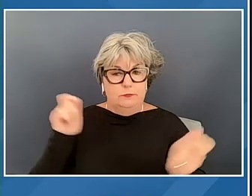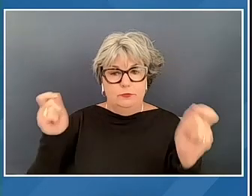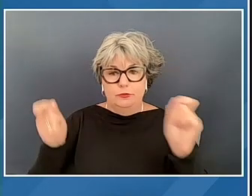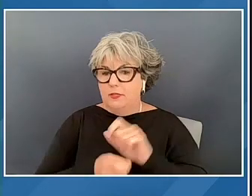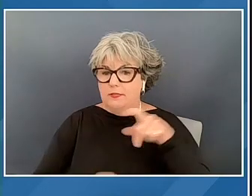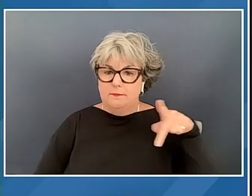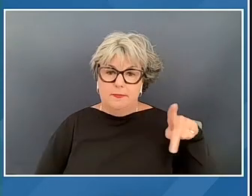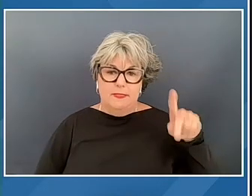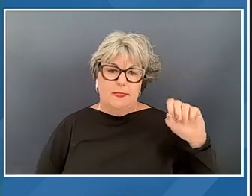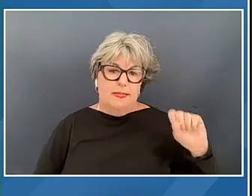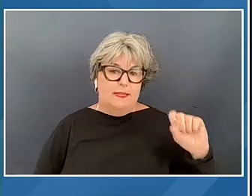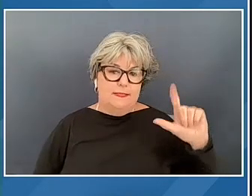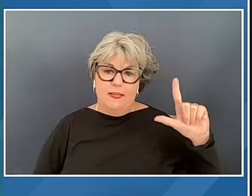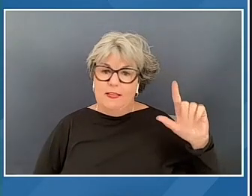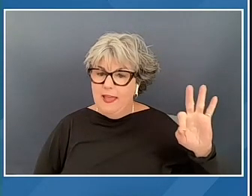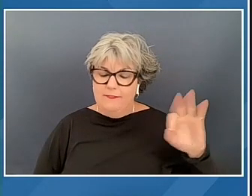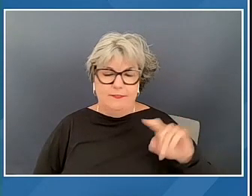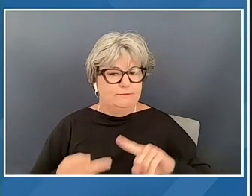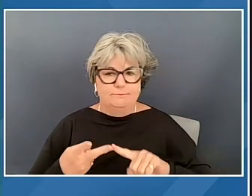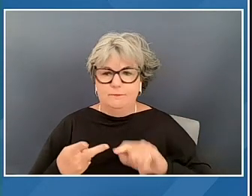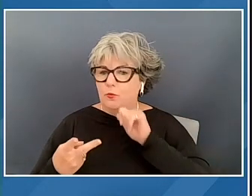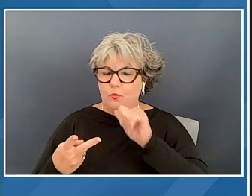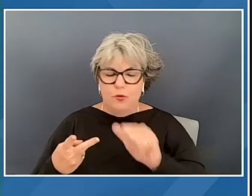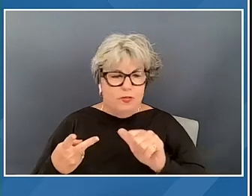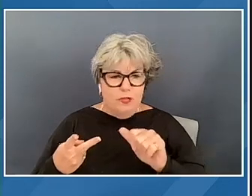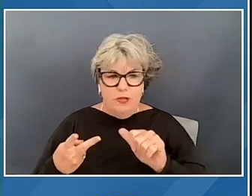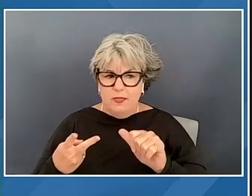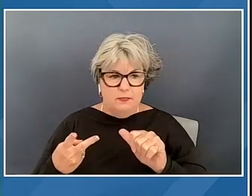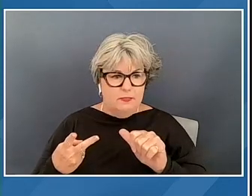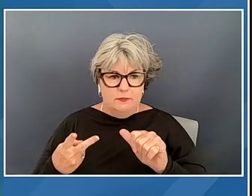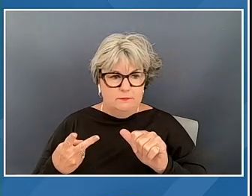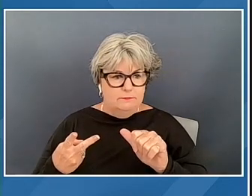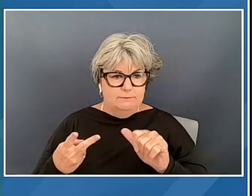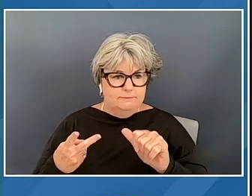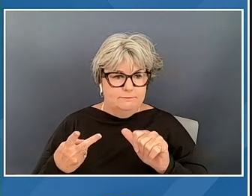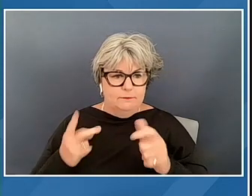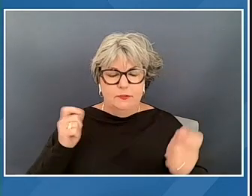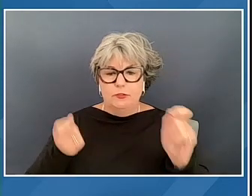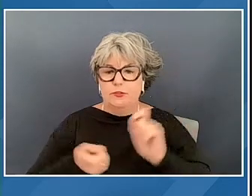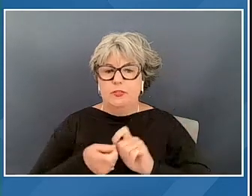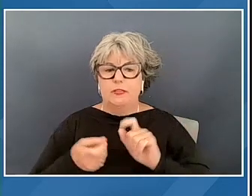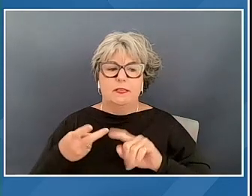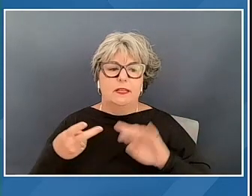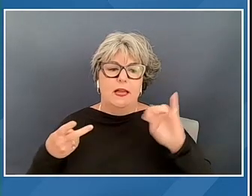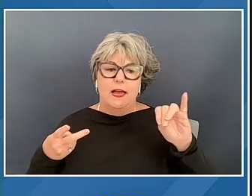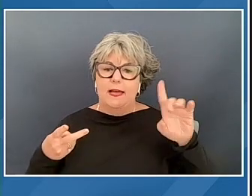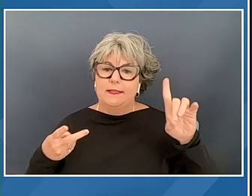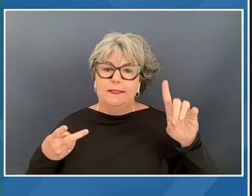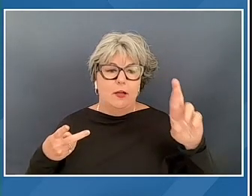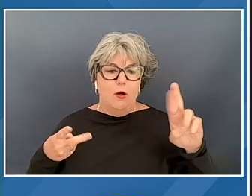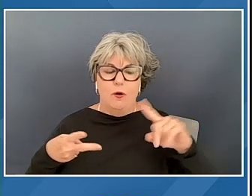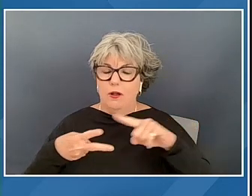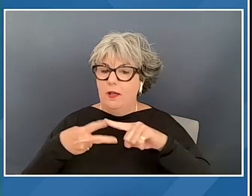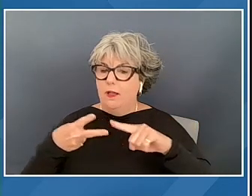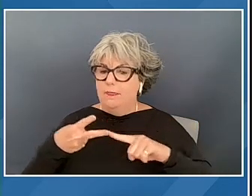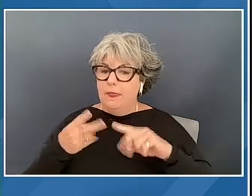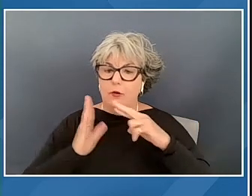We are not looking to do- to change IDR. Those rules were published through, you